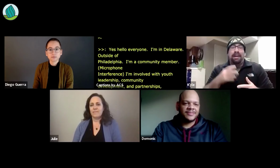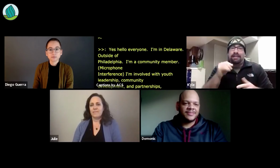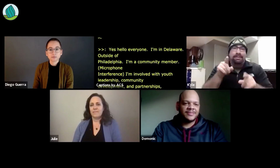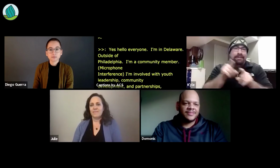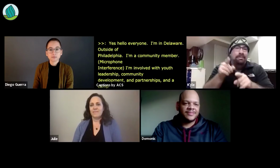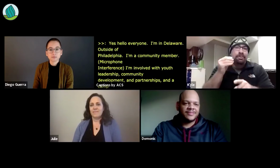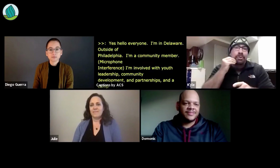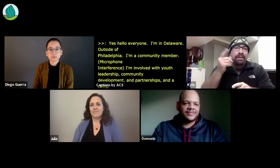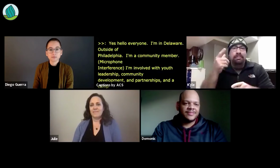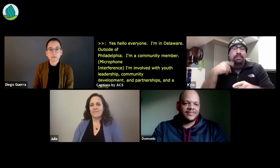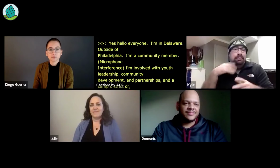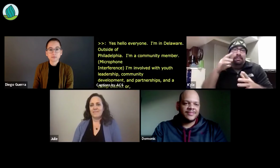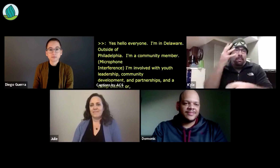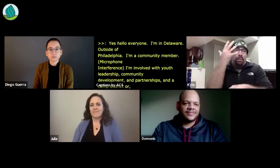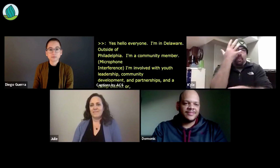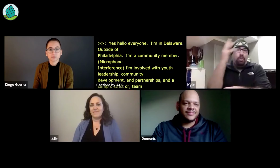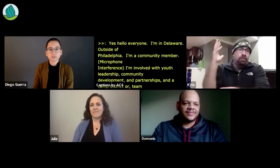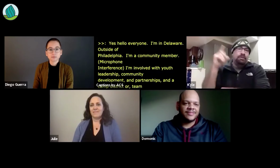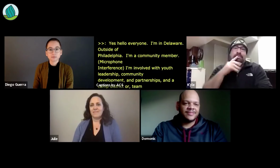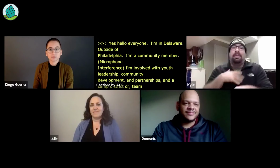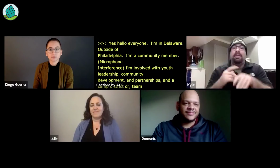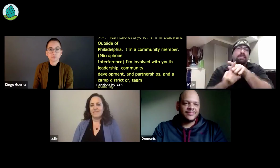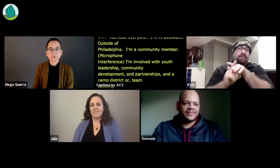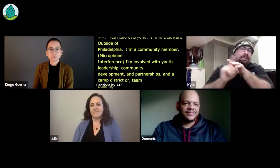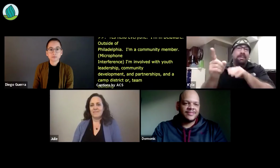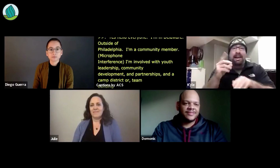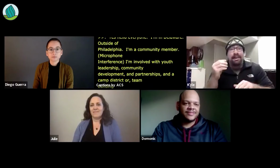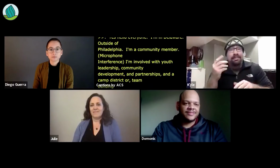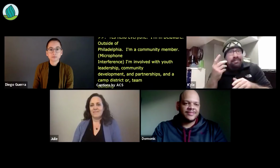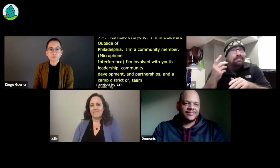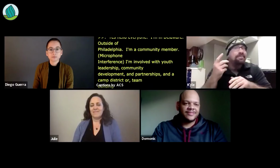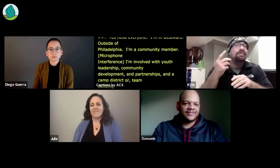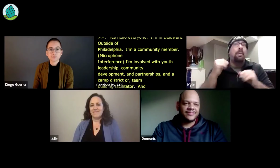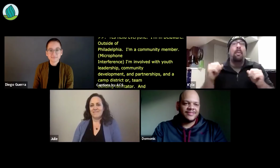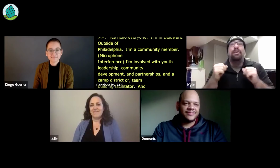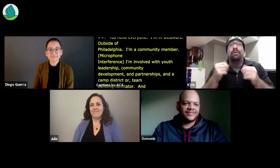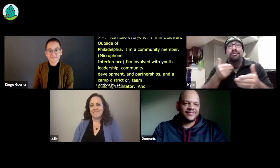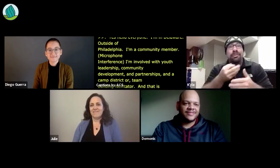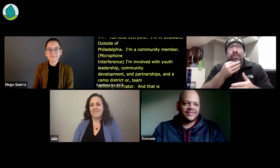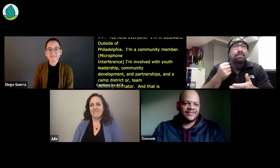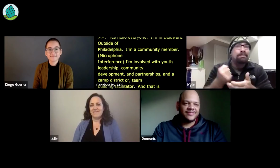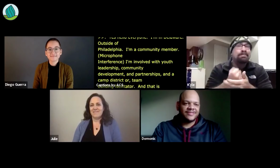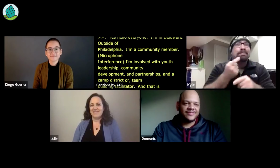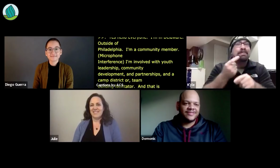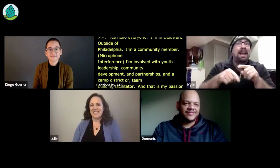Just like Julie, love to be out in the woods and get out in retreat. And it's disappointing it's going